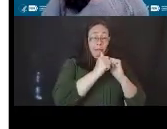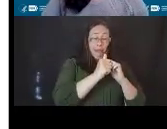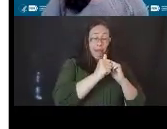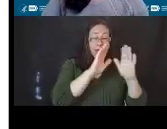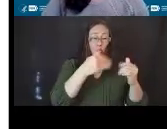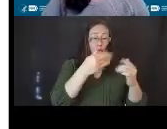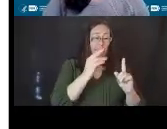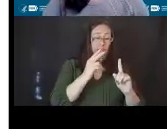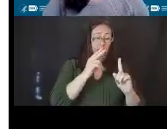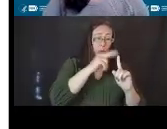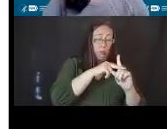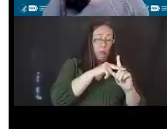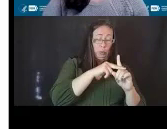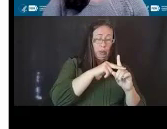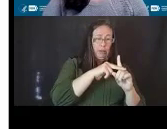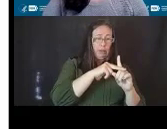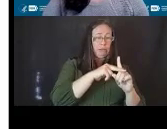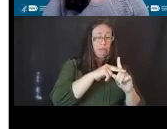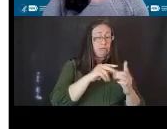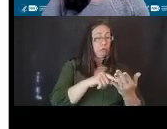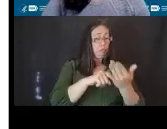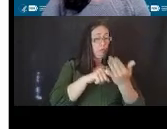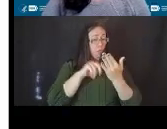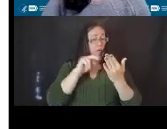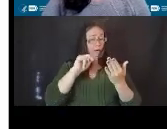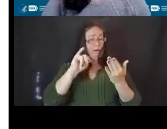or an established investigator,